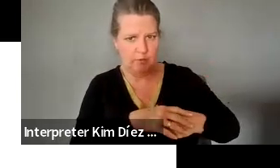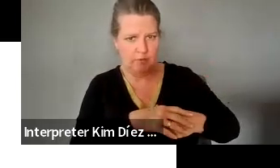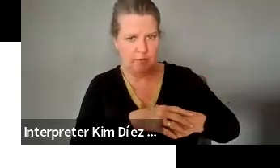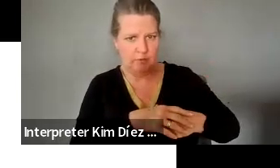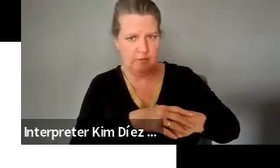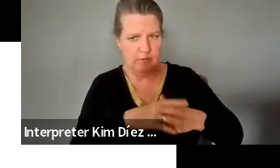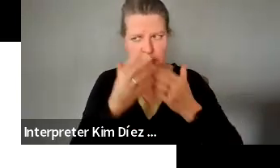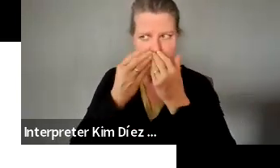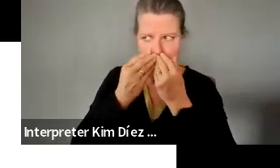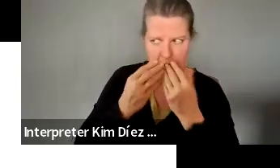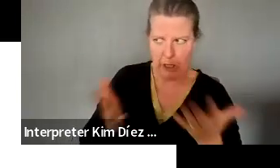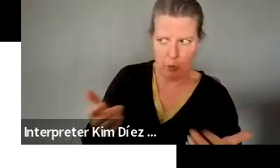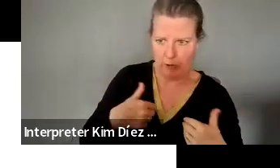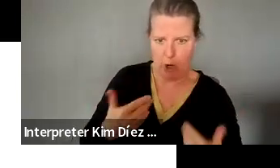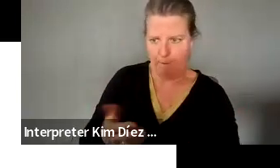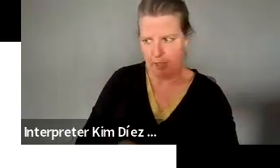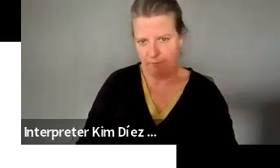I don't care. I'm gonna not vote.